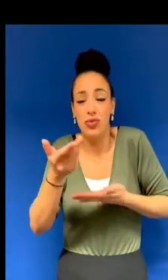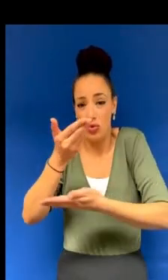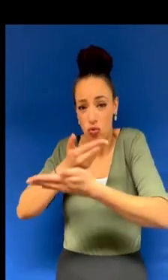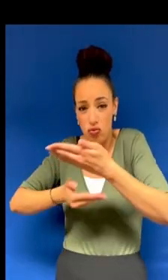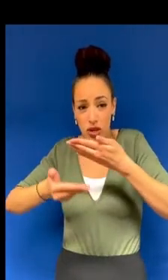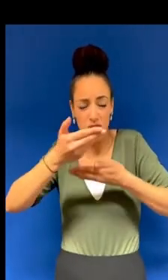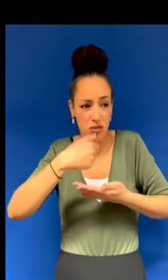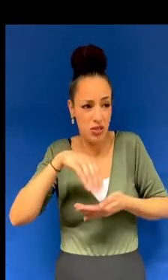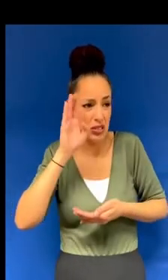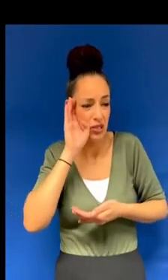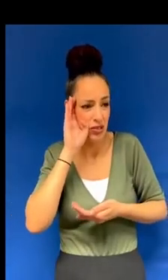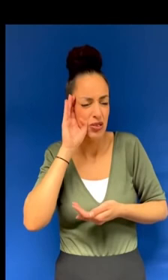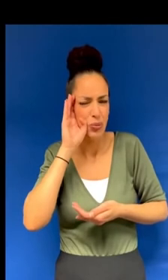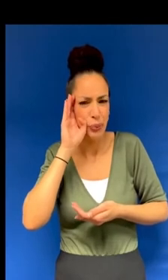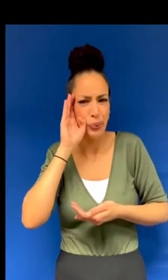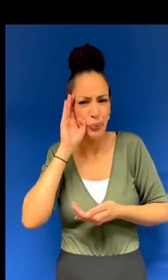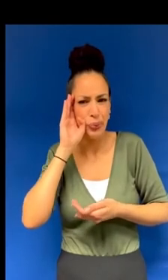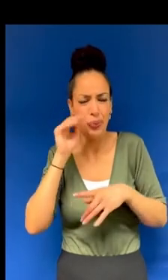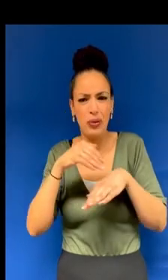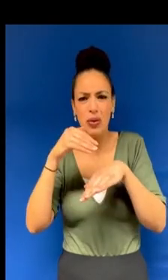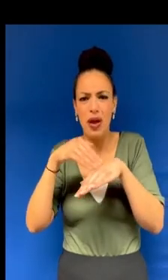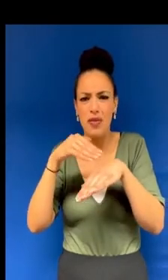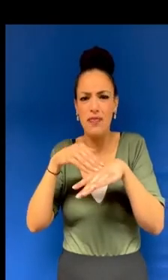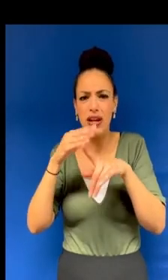have people coming to me and saying I haven't spoken to anybody about what I've been through,